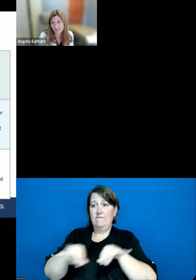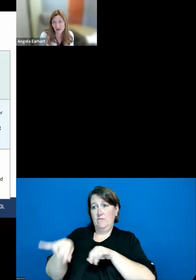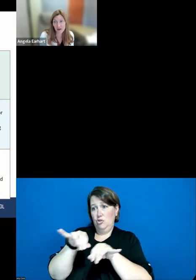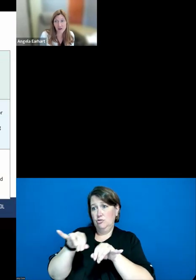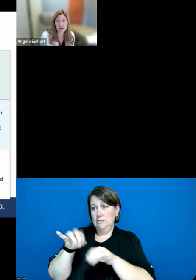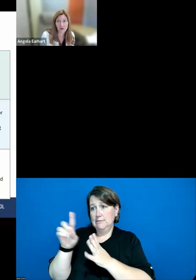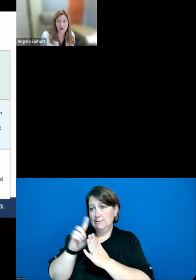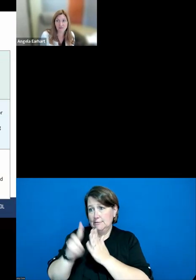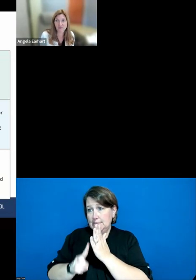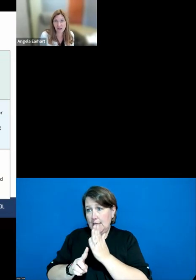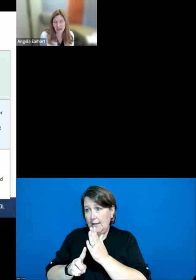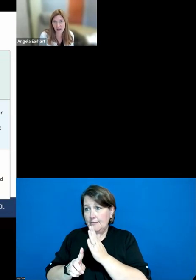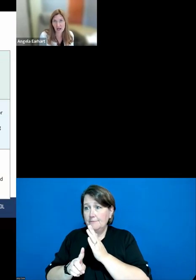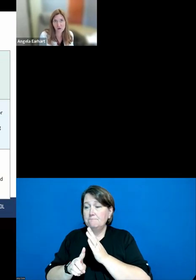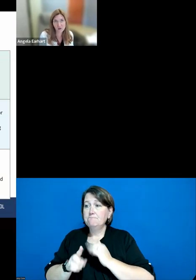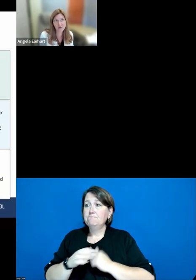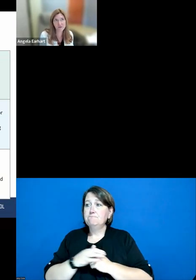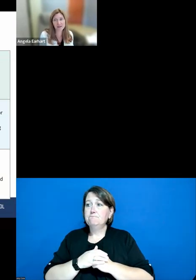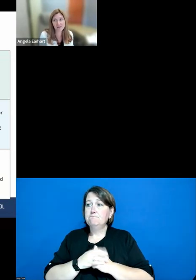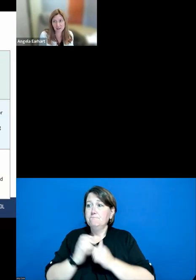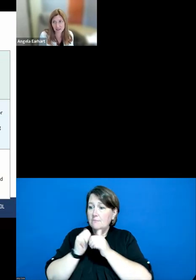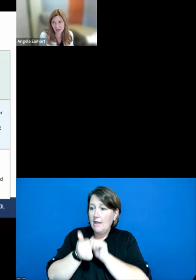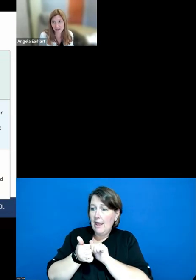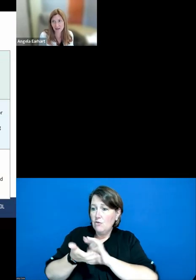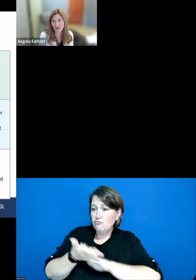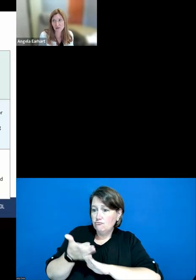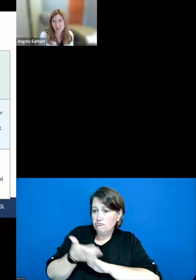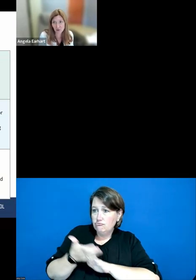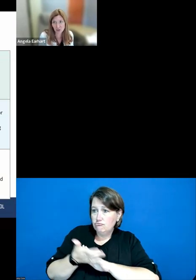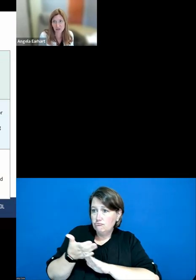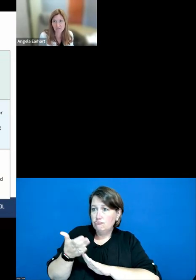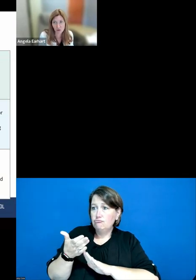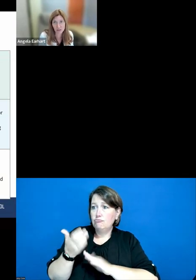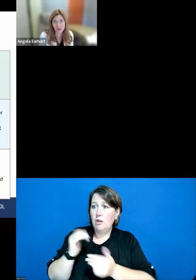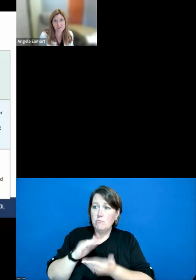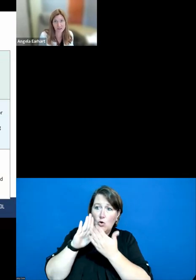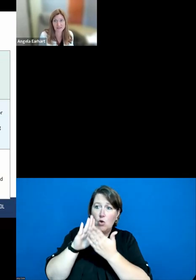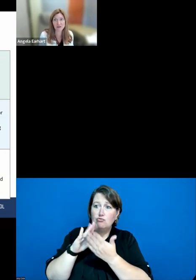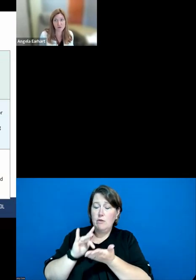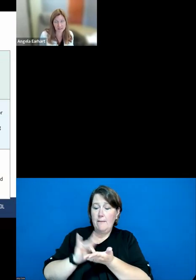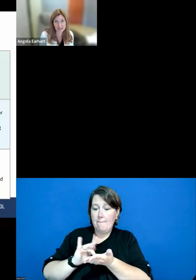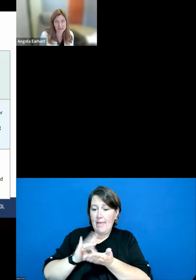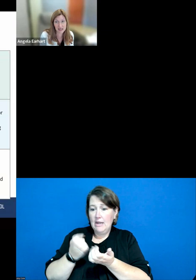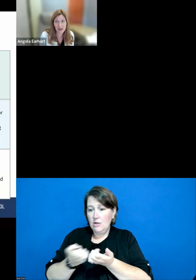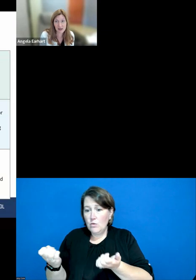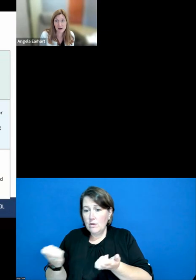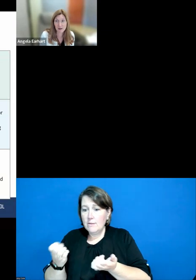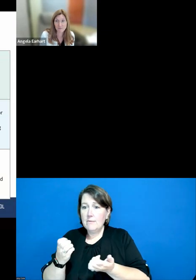So how to facilitate the approach to medical equipment and services.